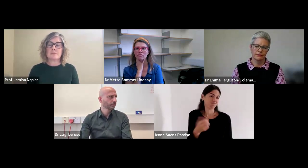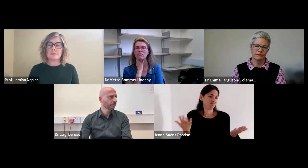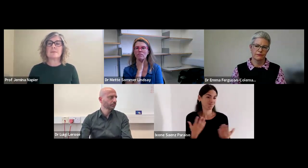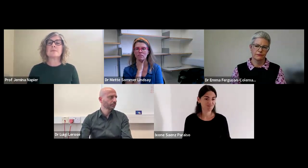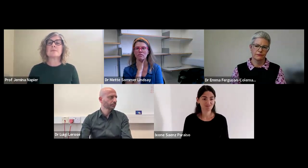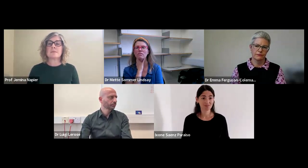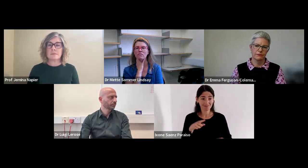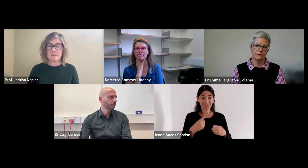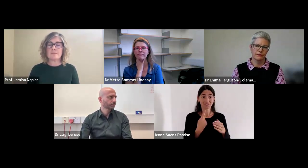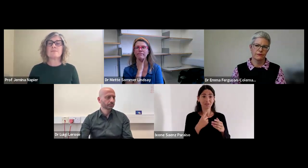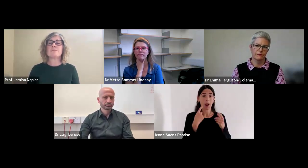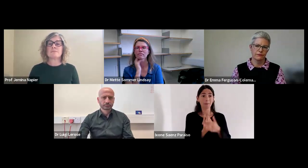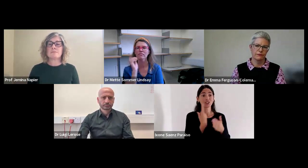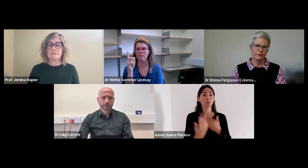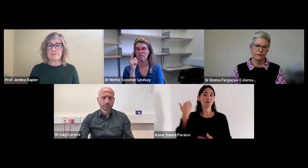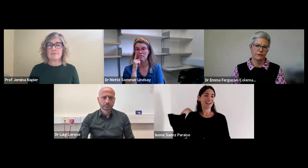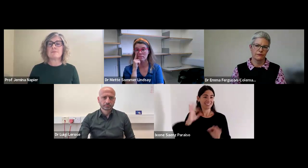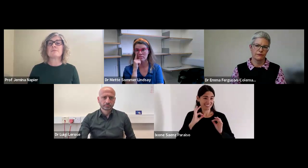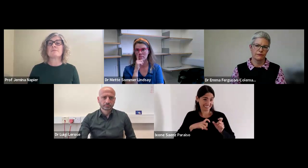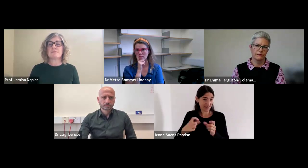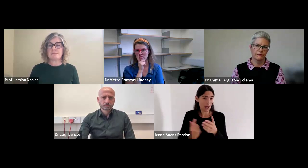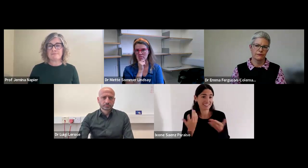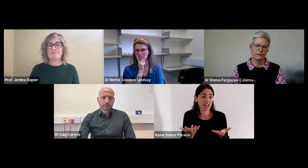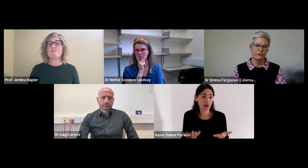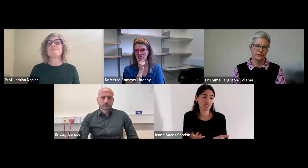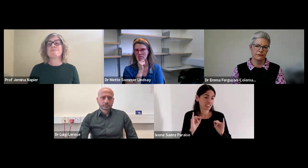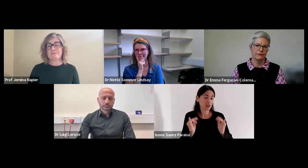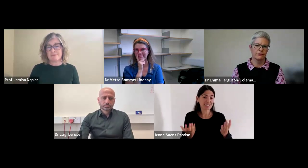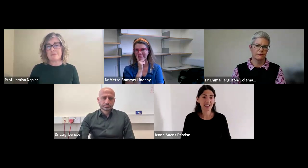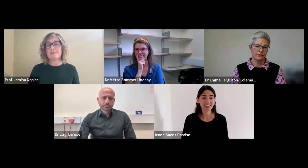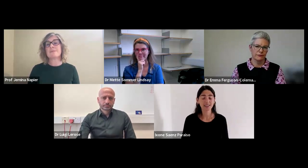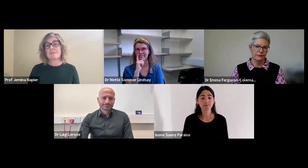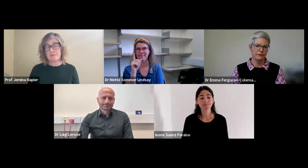I know better, you just give me what you have and I'll use it" You know and we would like